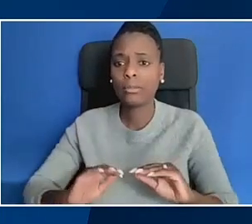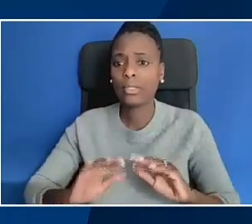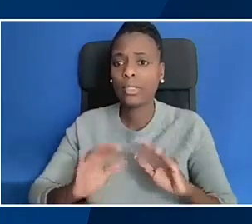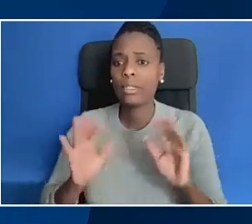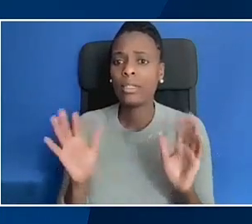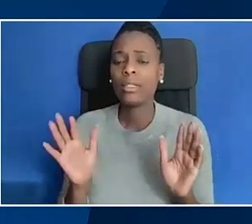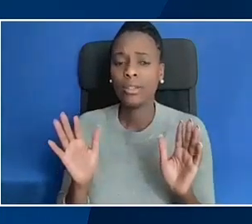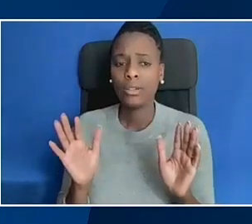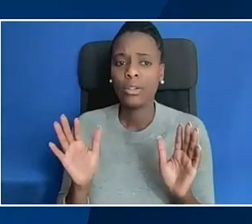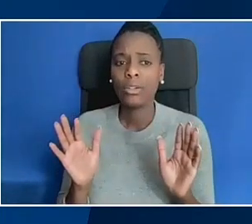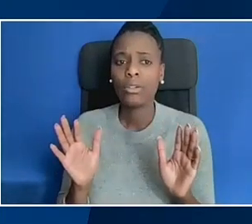who will be hopefully listening.